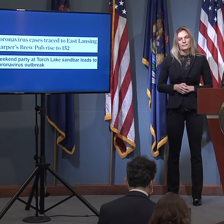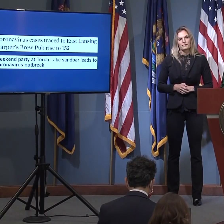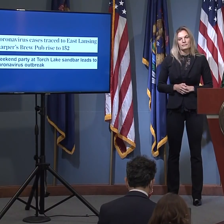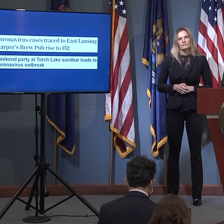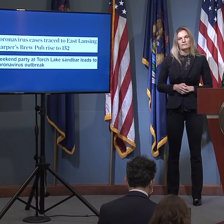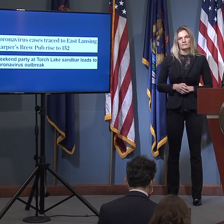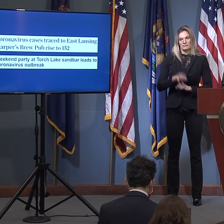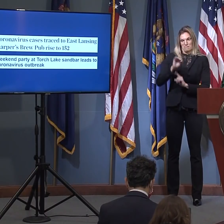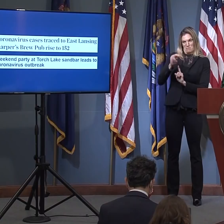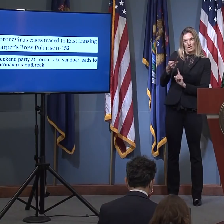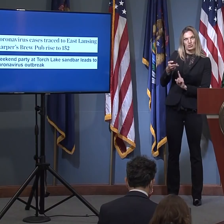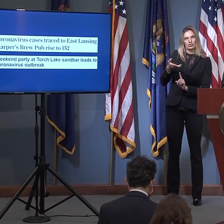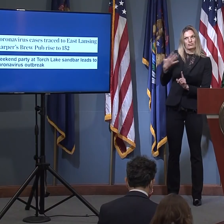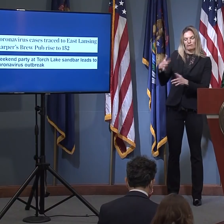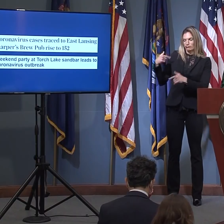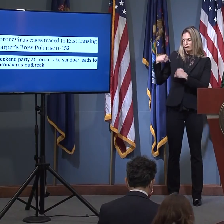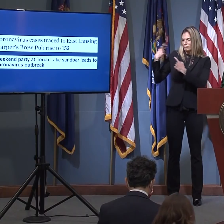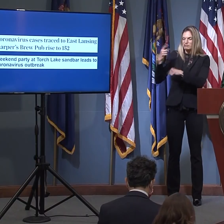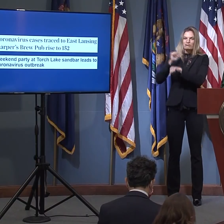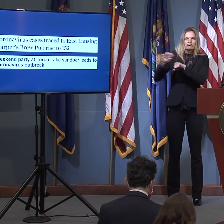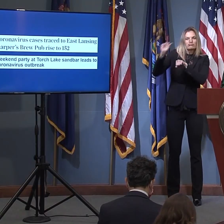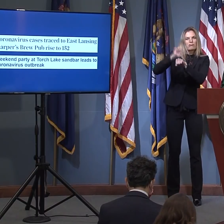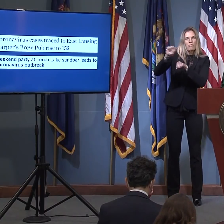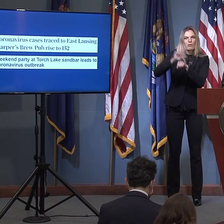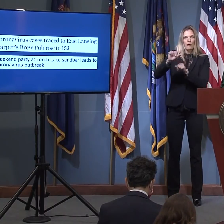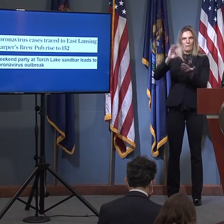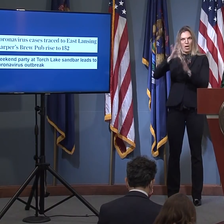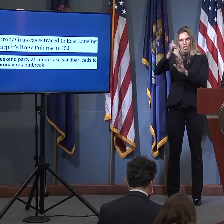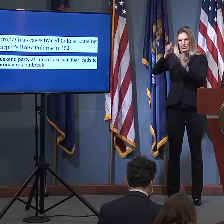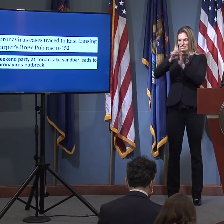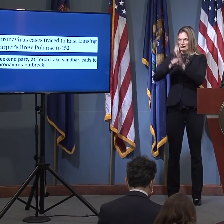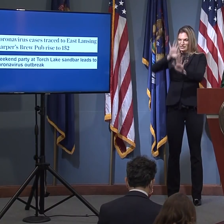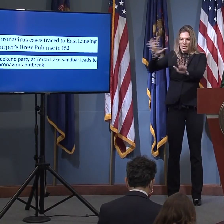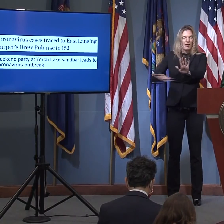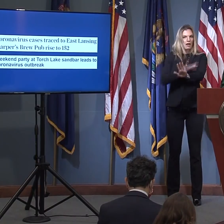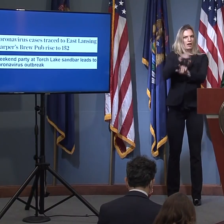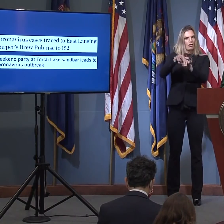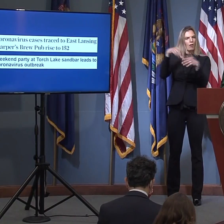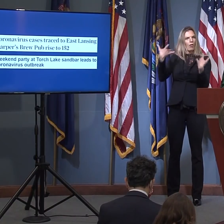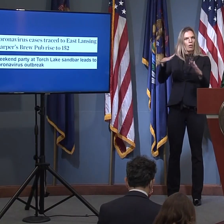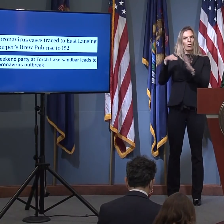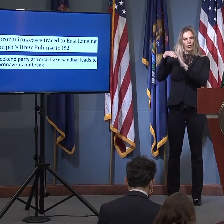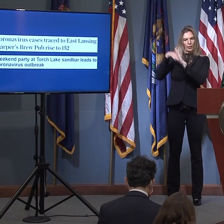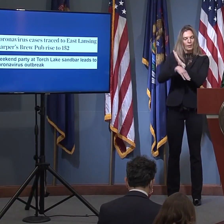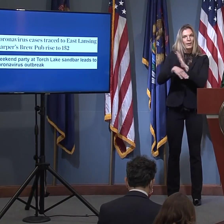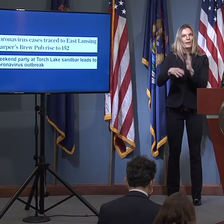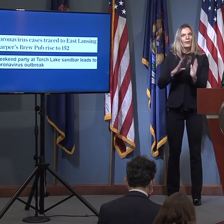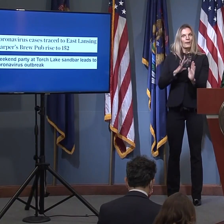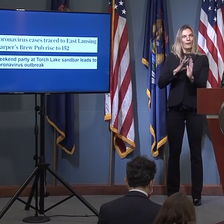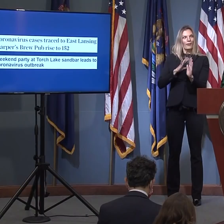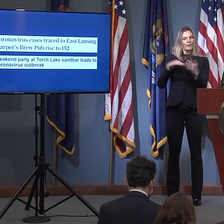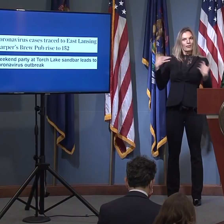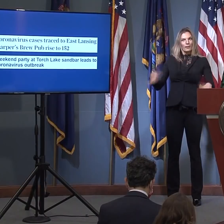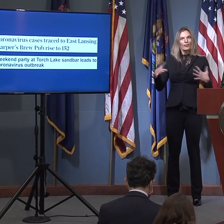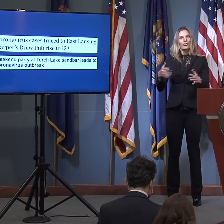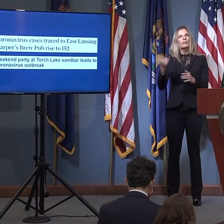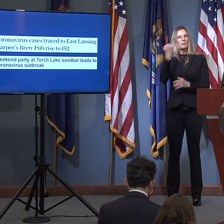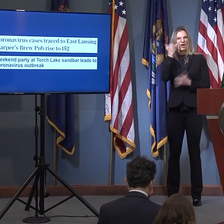HAVE DONE DURING THIS PANDEMIC, THAT THE HARD WORK THAT MADE MICHIGAN A NATIONAL LEADER IN